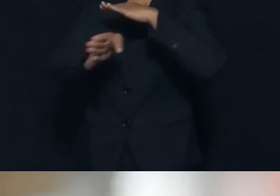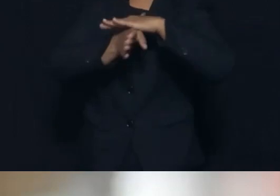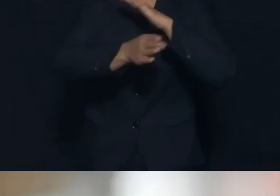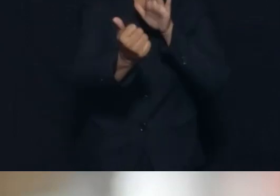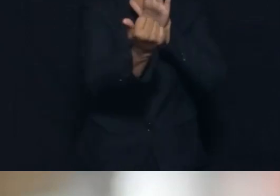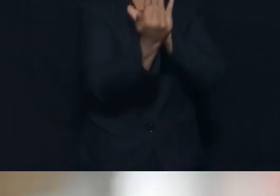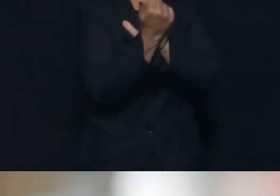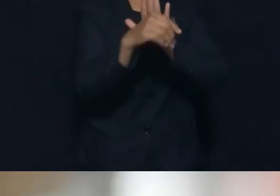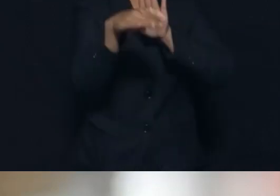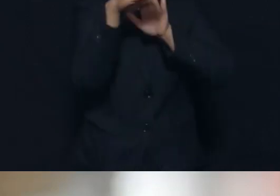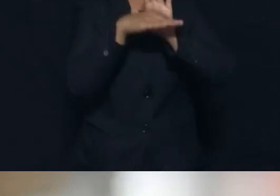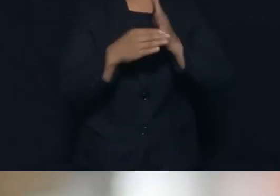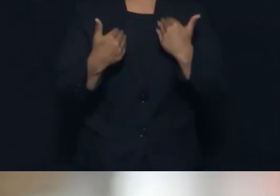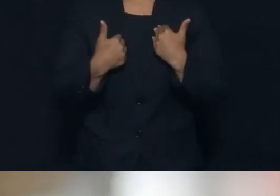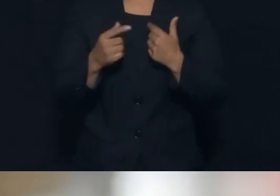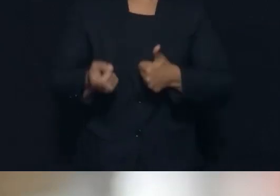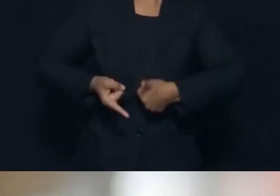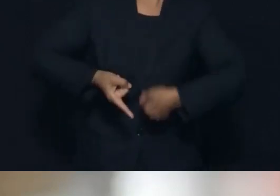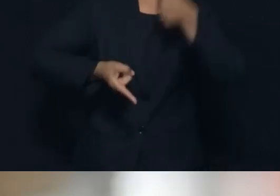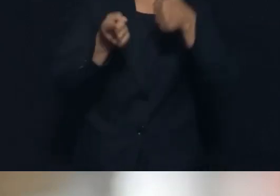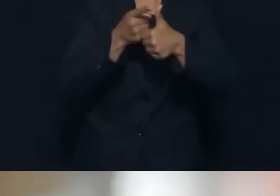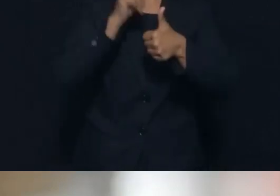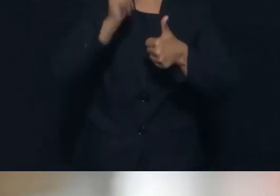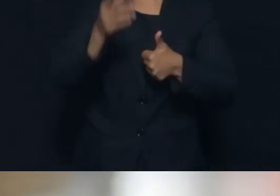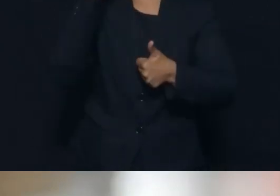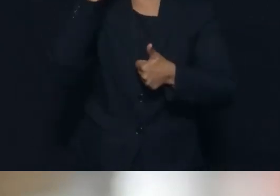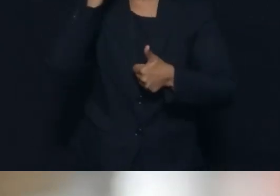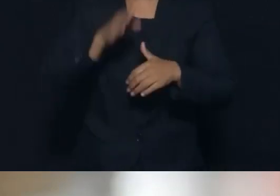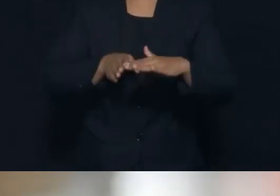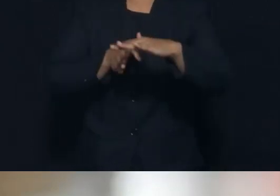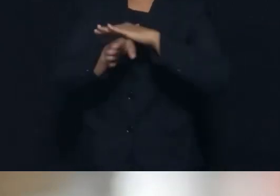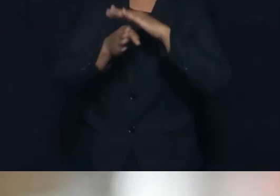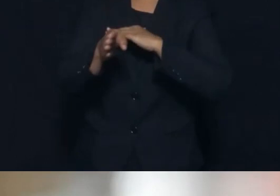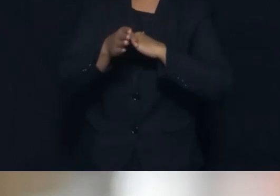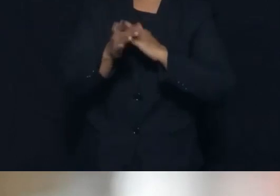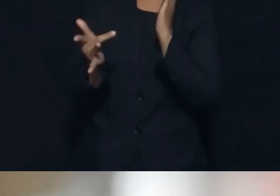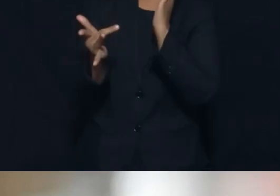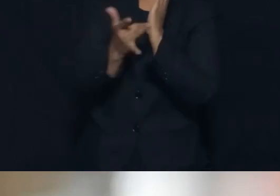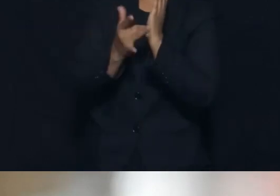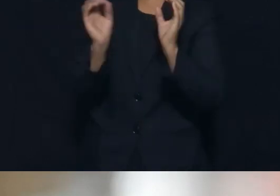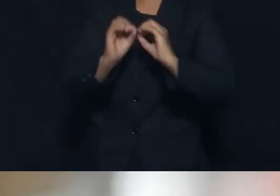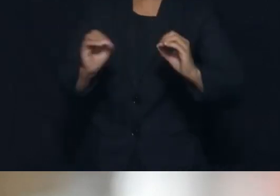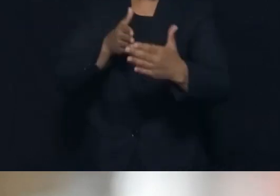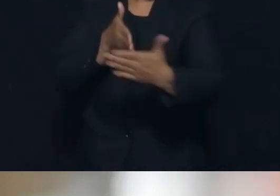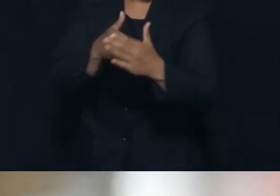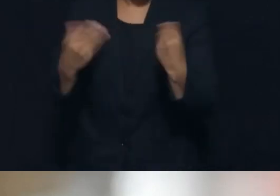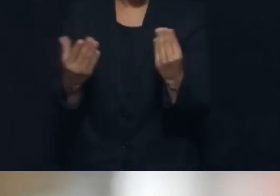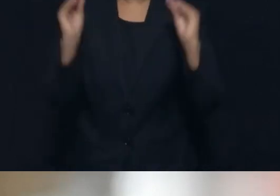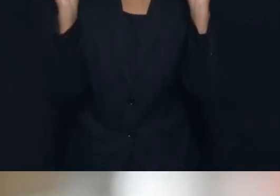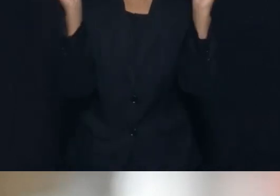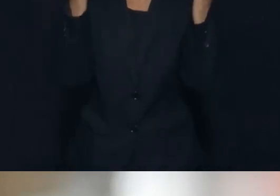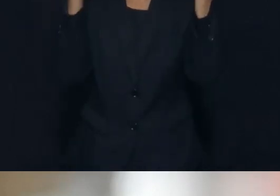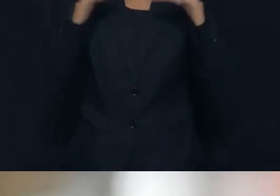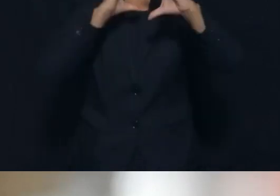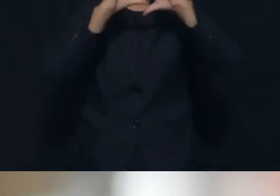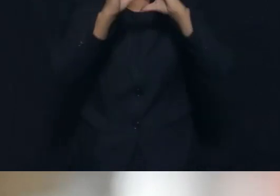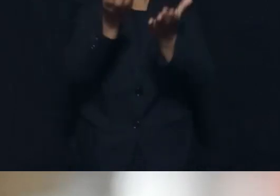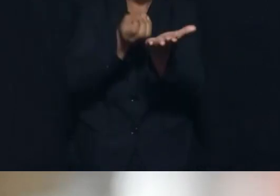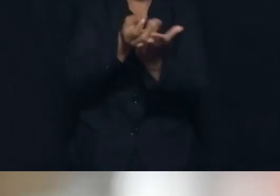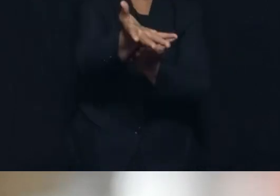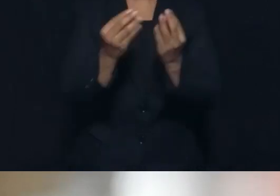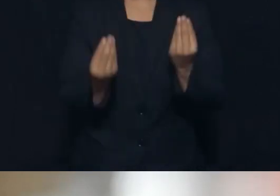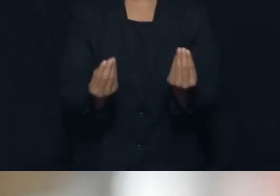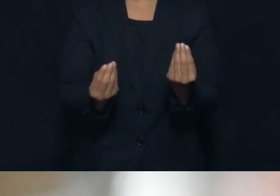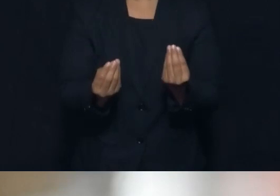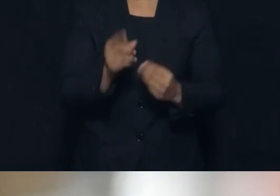the different standards: what is accessibility for nondigital information, emergency communication